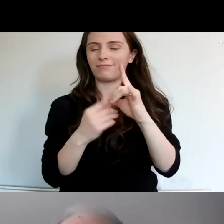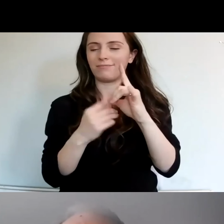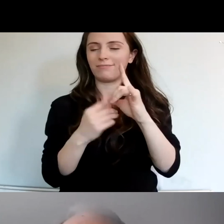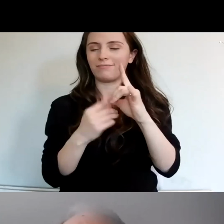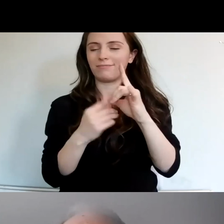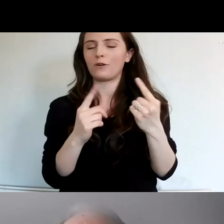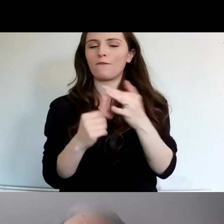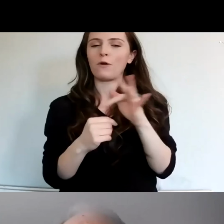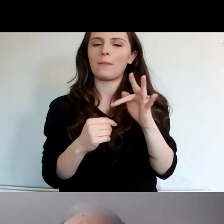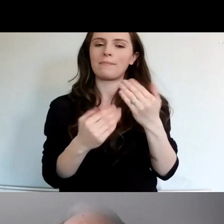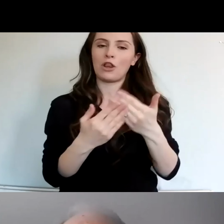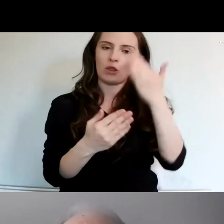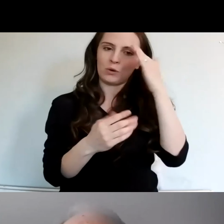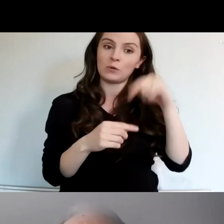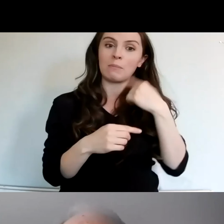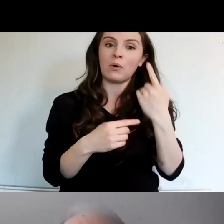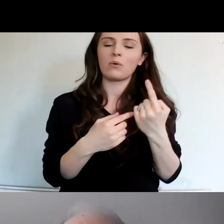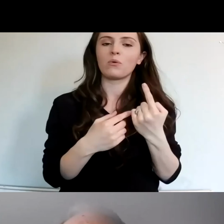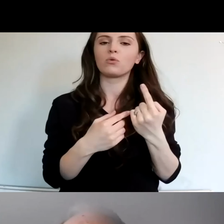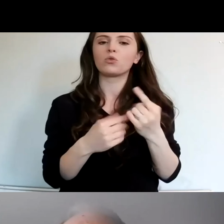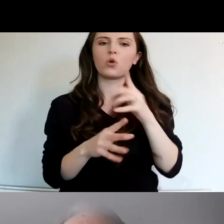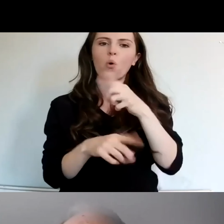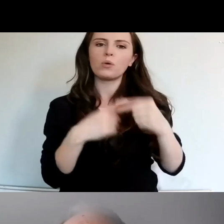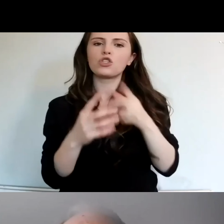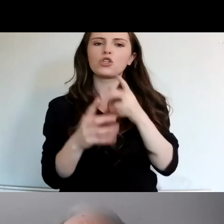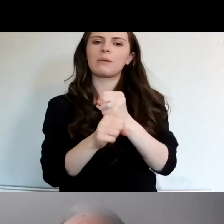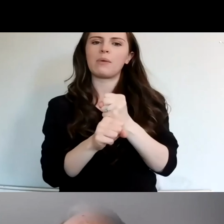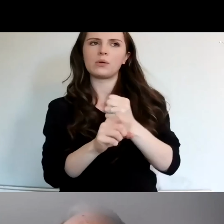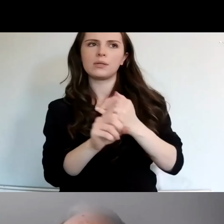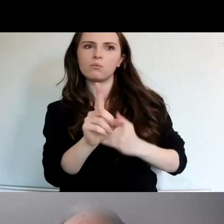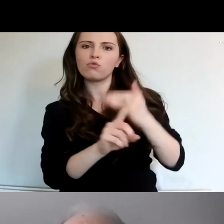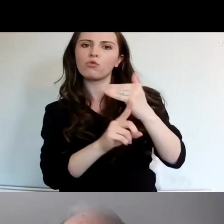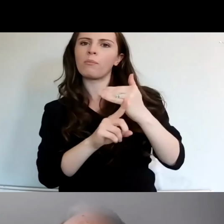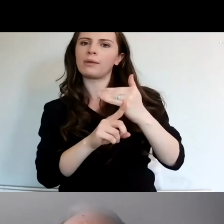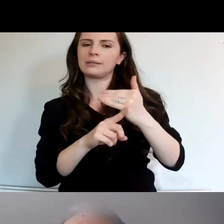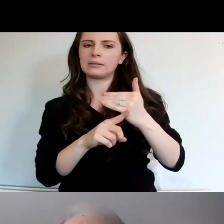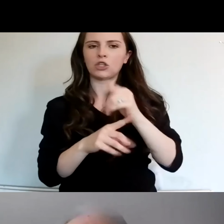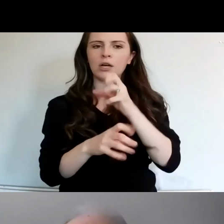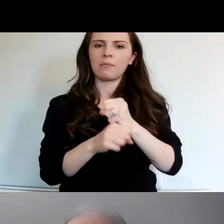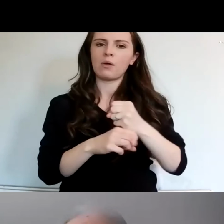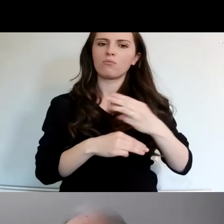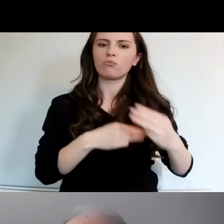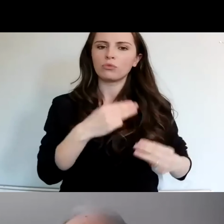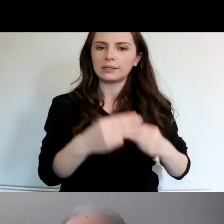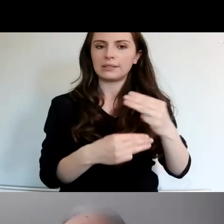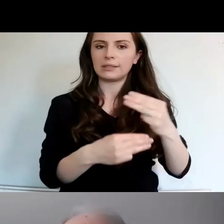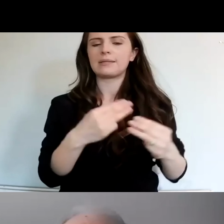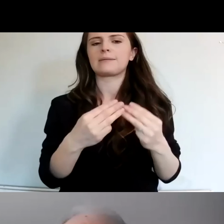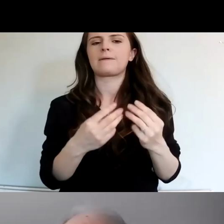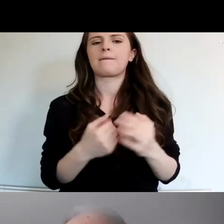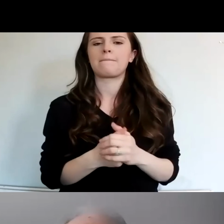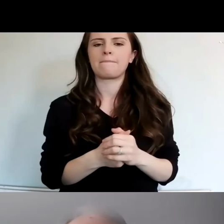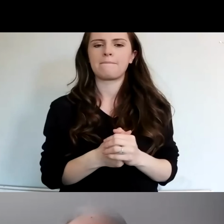so it is improvement, so it is "a process "that enables and empowers a diverse population